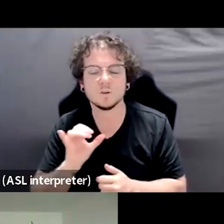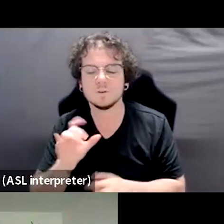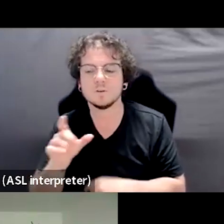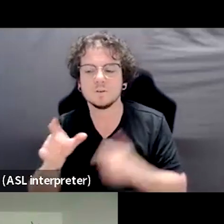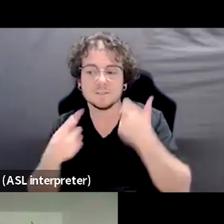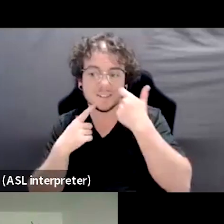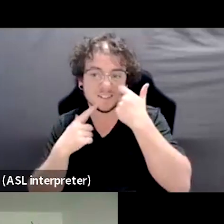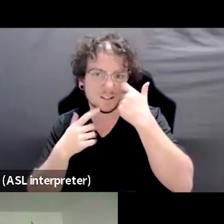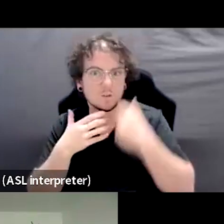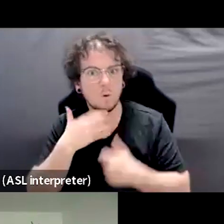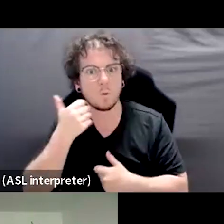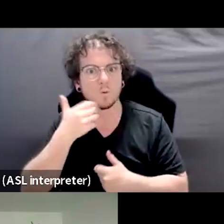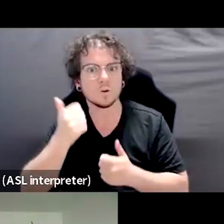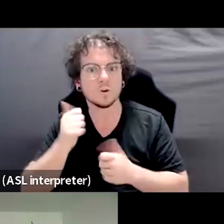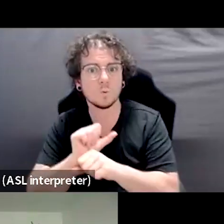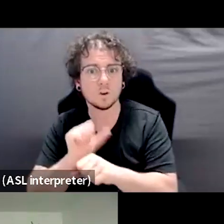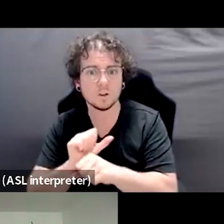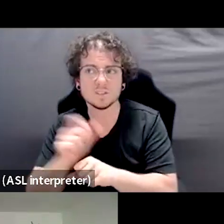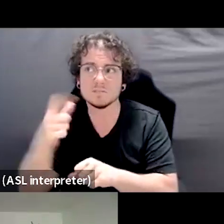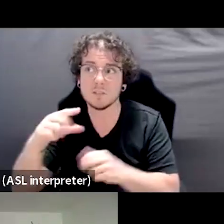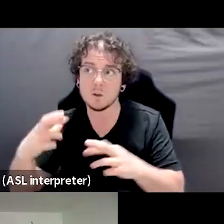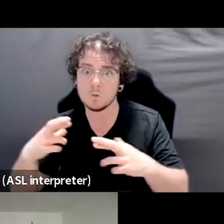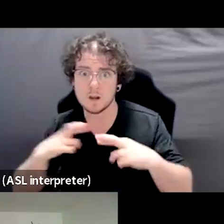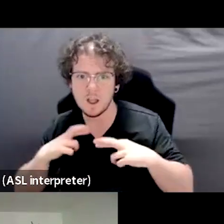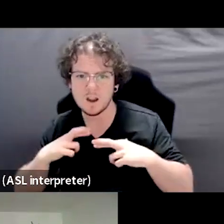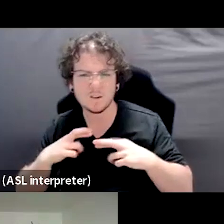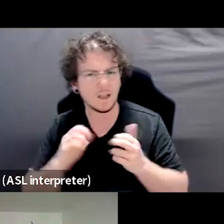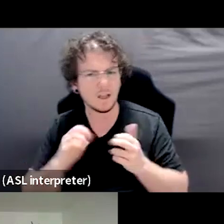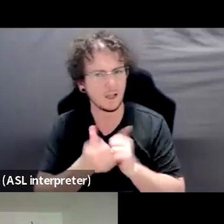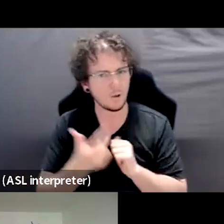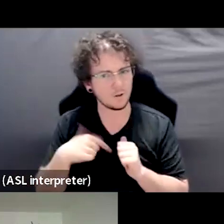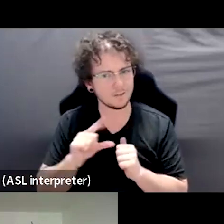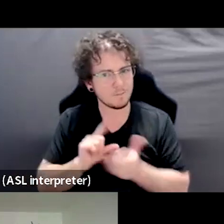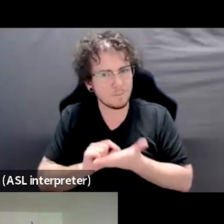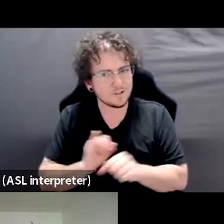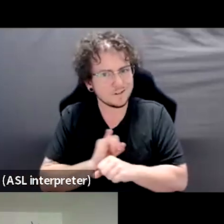how can publishers encouraging young people to stay or even enter the industry when the